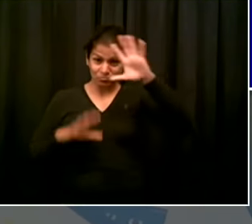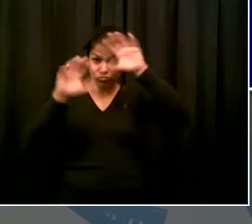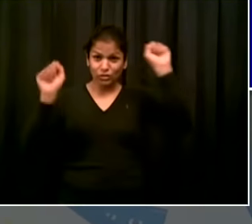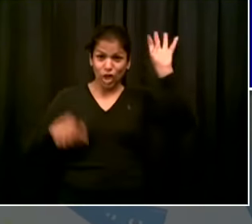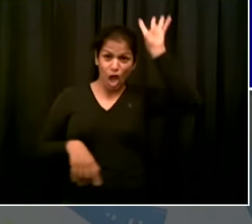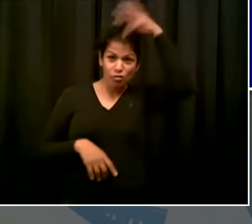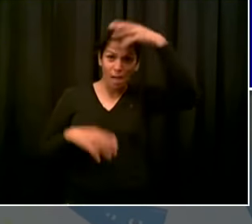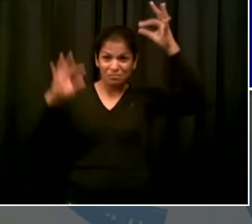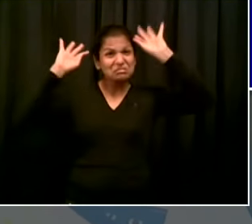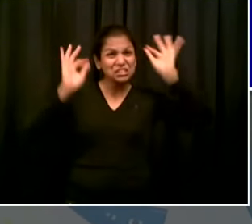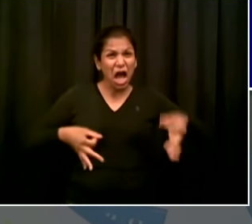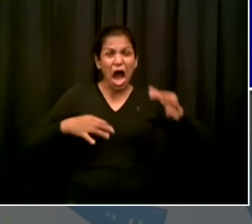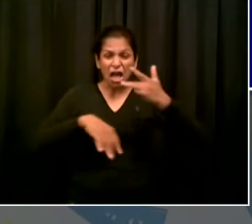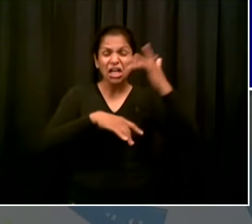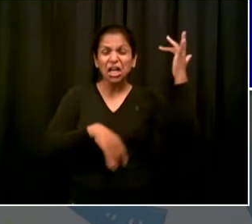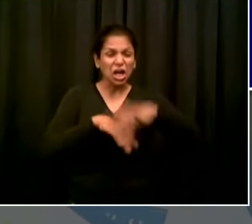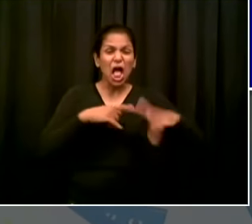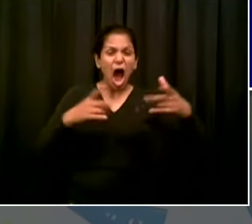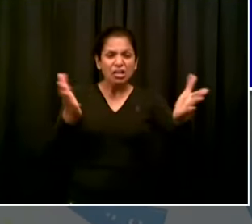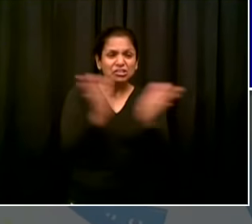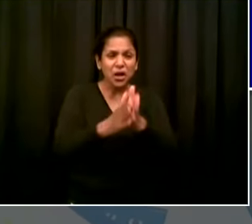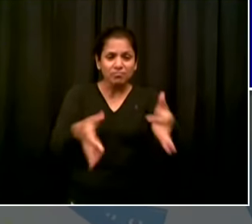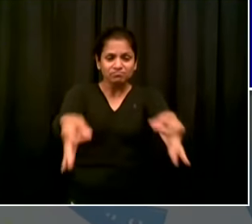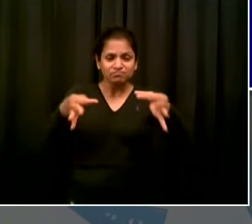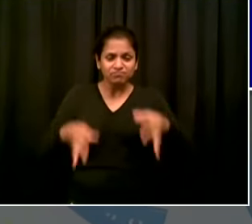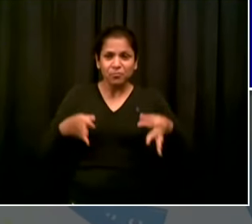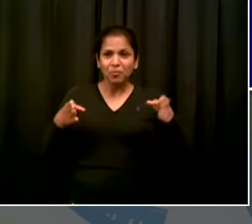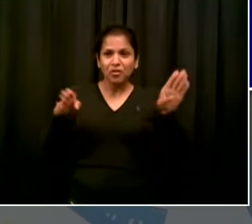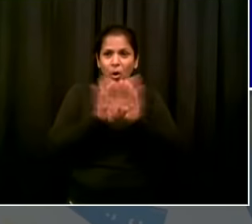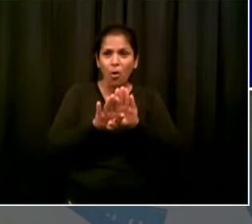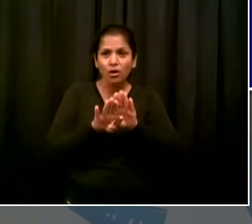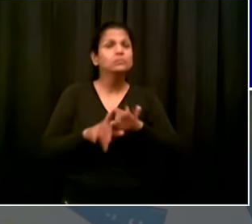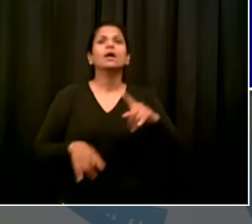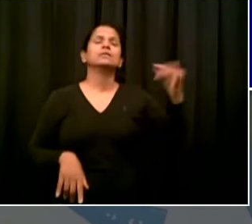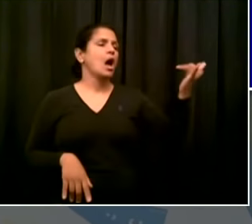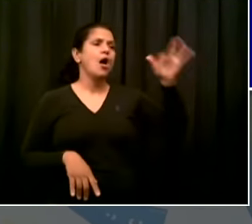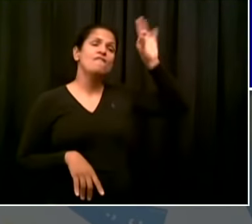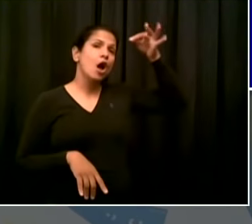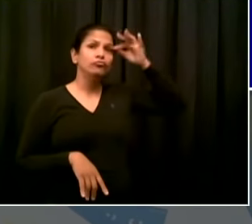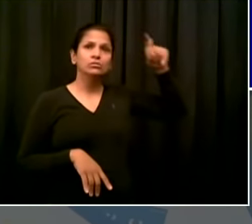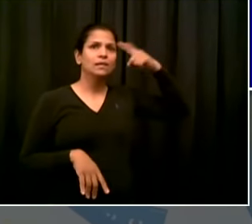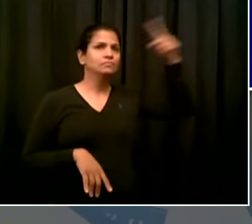OF US FONDU TROUBLING. IT IS EASIER THAN IT HASEV ER BEEN. WE WANT TO GET